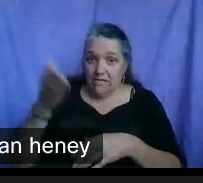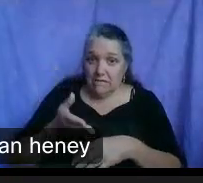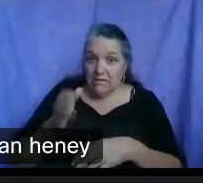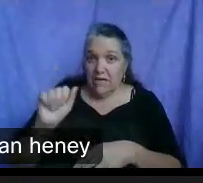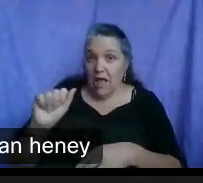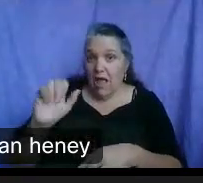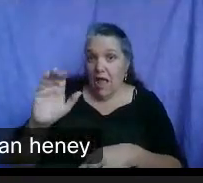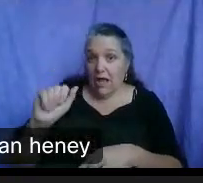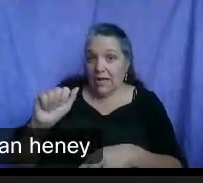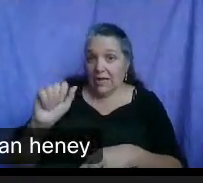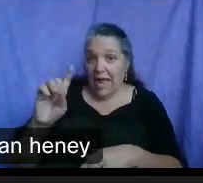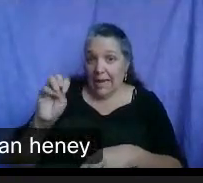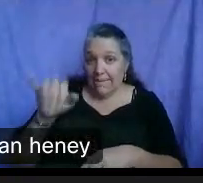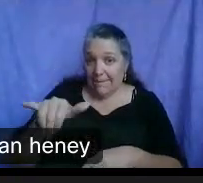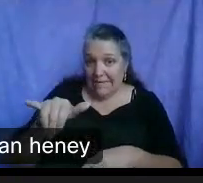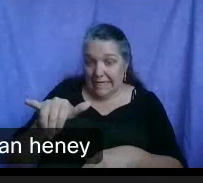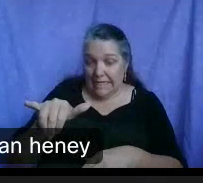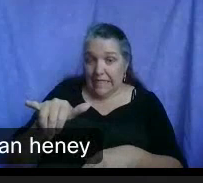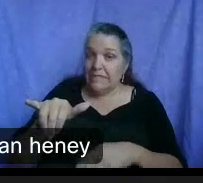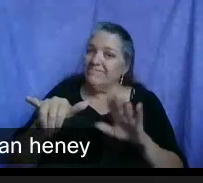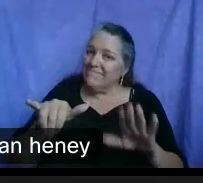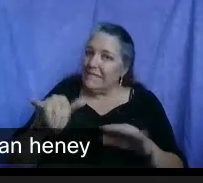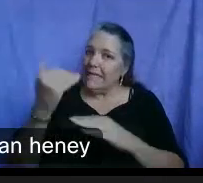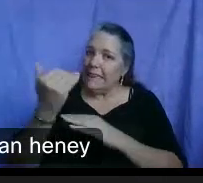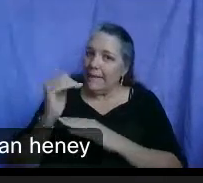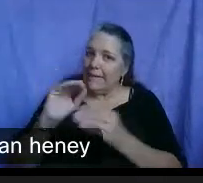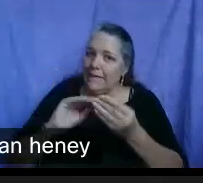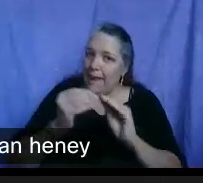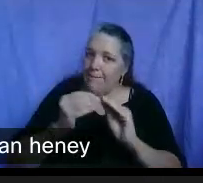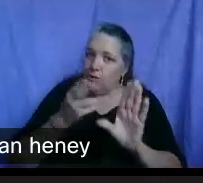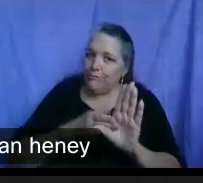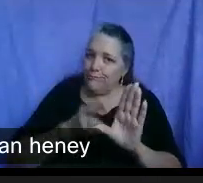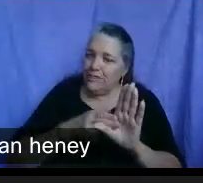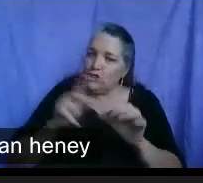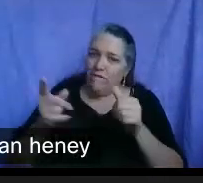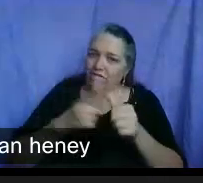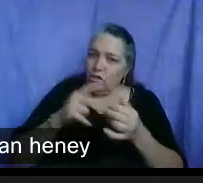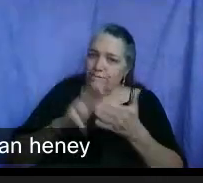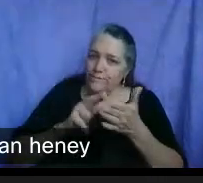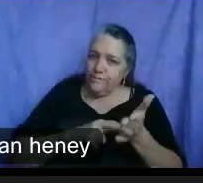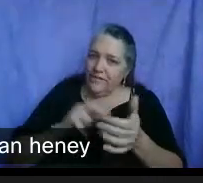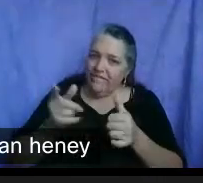Please note the seating is limited, so first-come/first-serve basis. We think